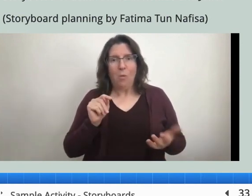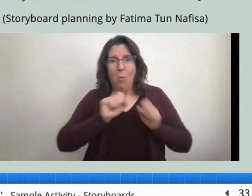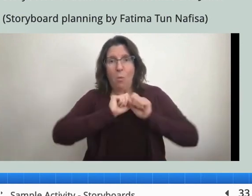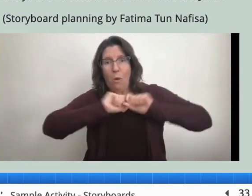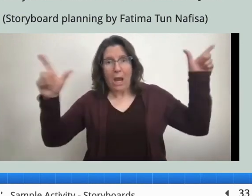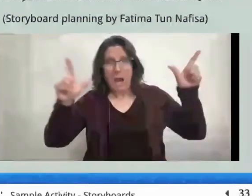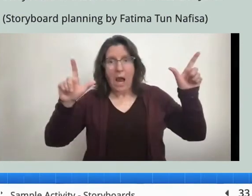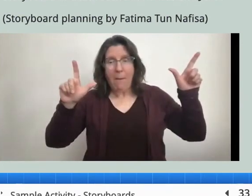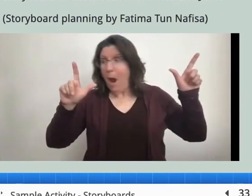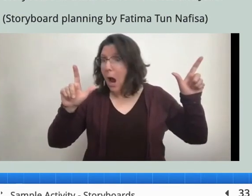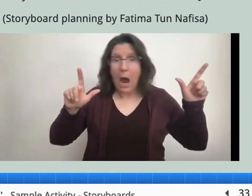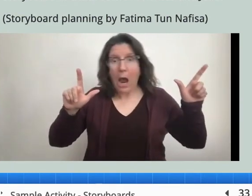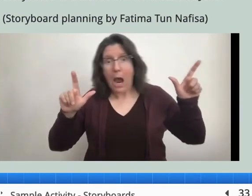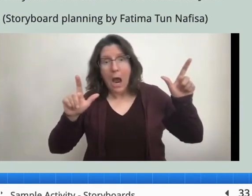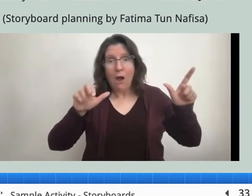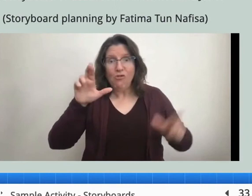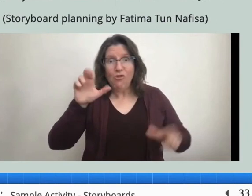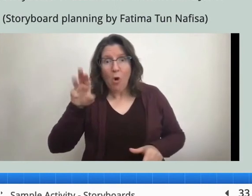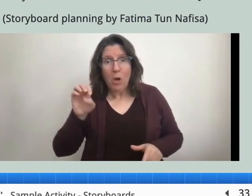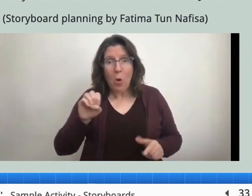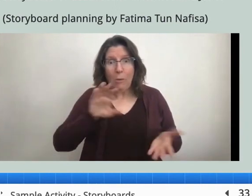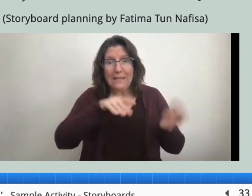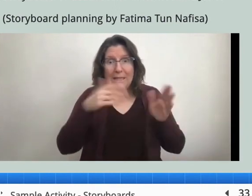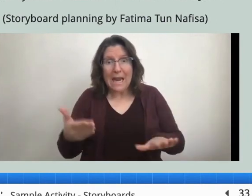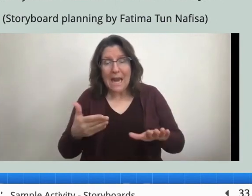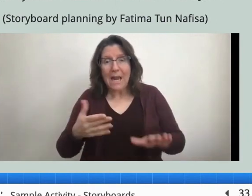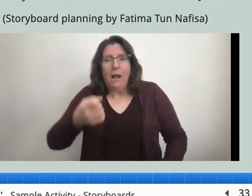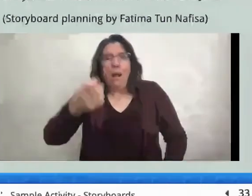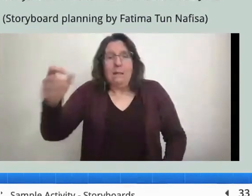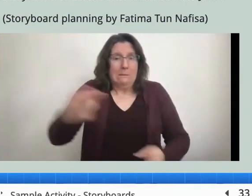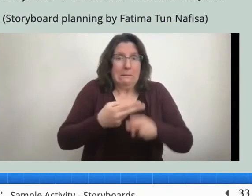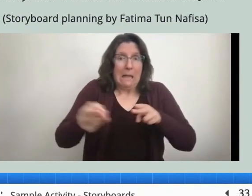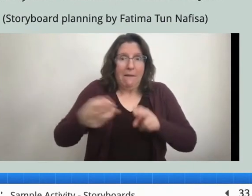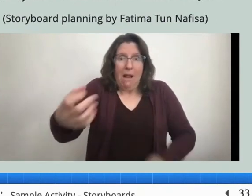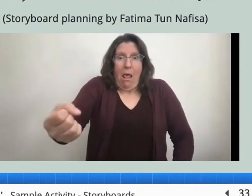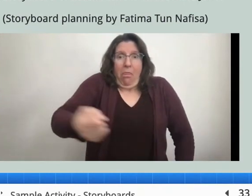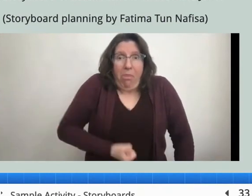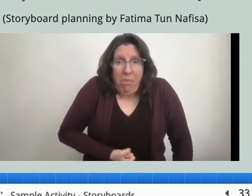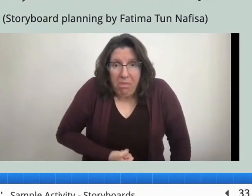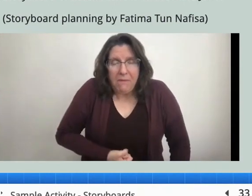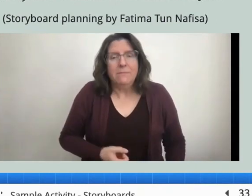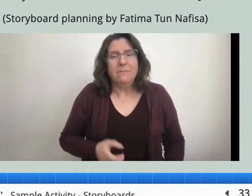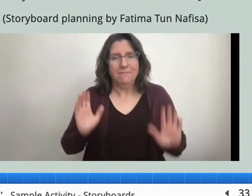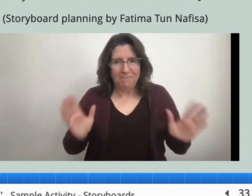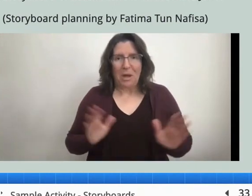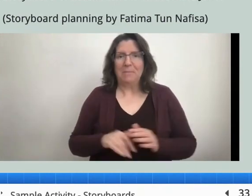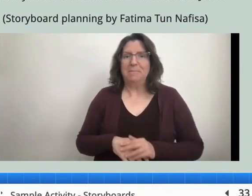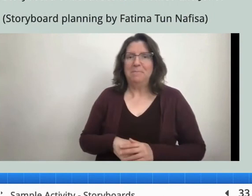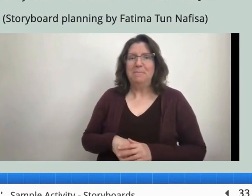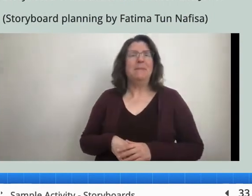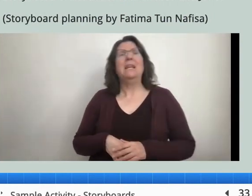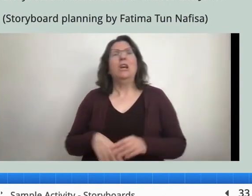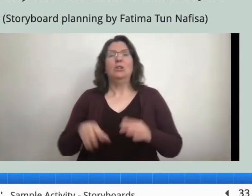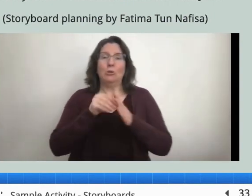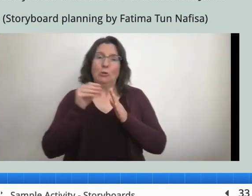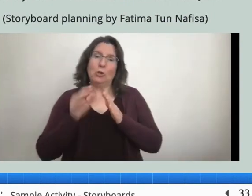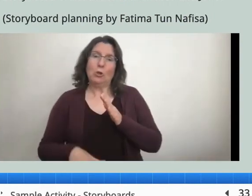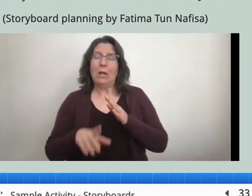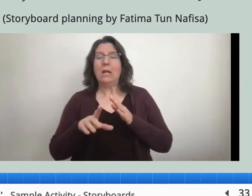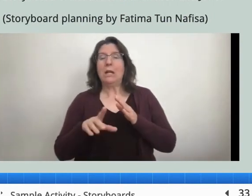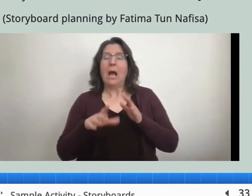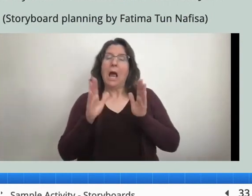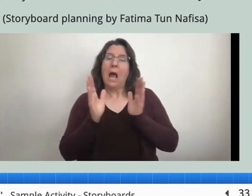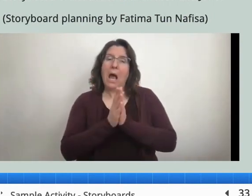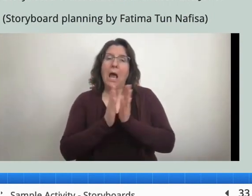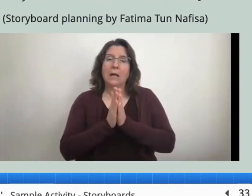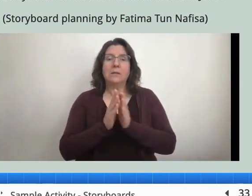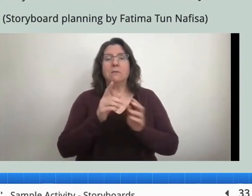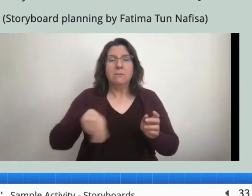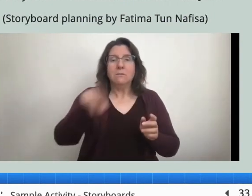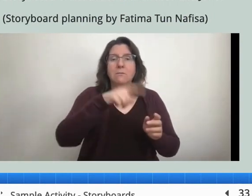Sometime later, Juliet wakes up and is heartbroken that Romeo has died. She stabs herself, and kills herself.